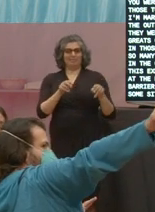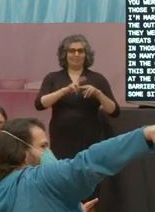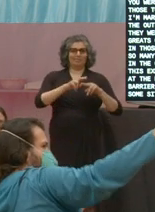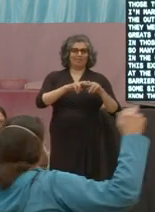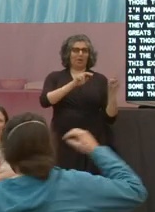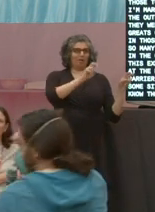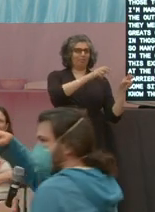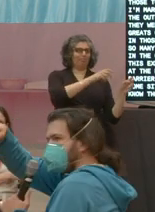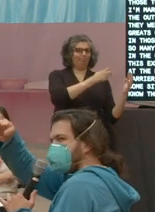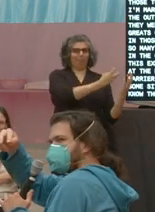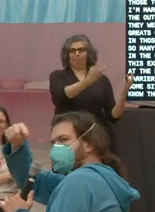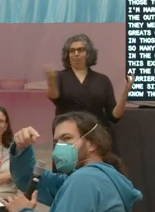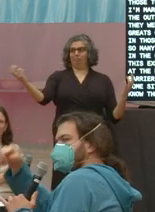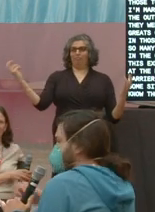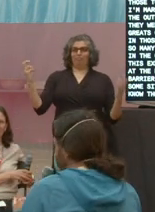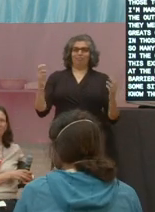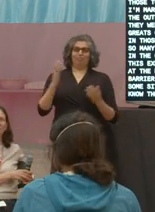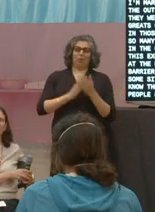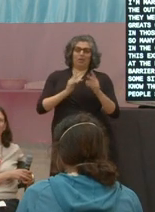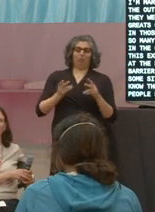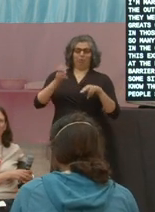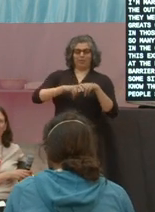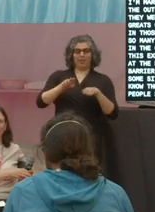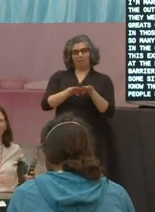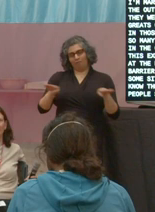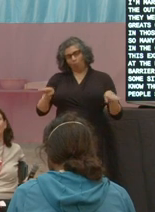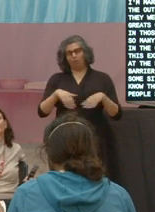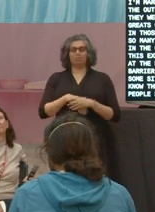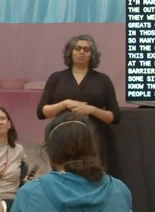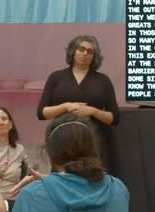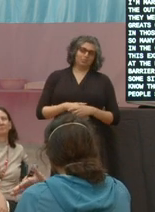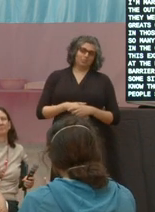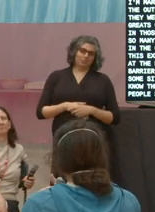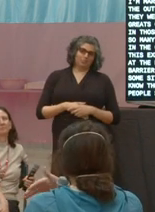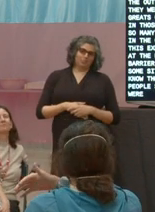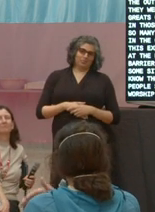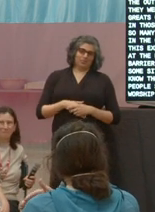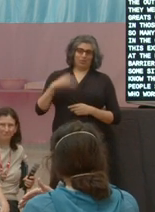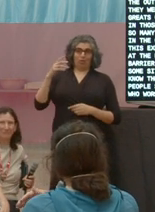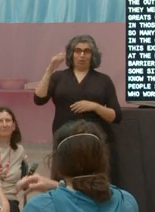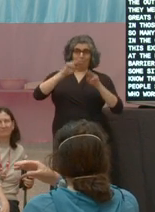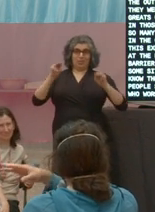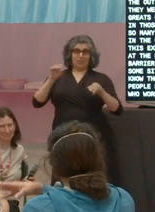that are in there and over there and people sitting on the floor. And one of the people that works in the museum comes in as time